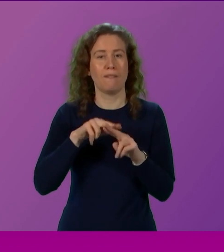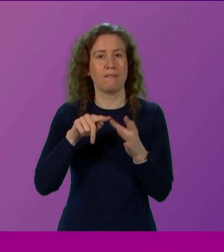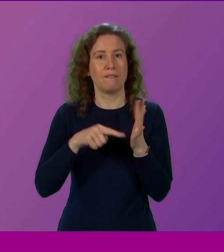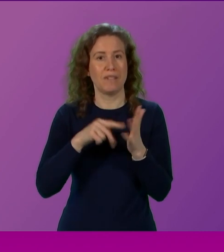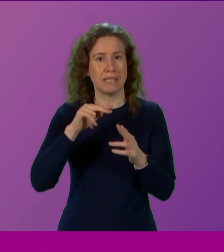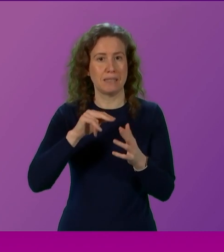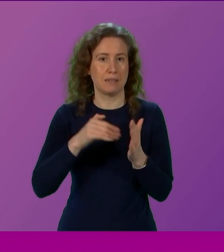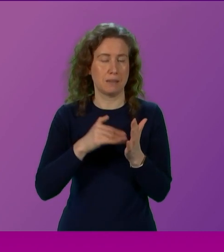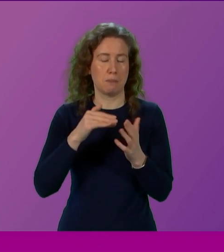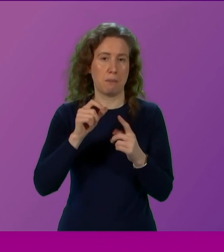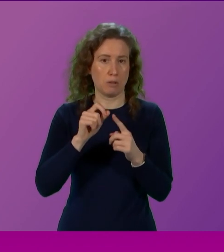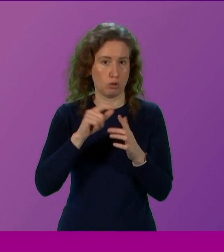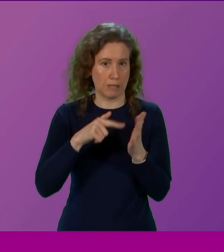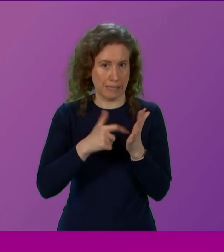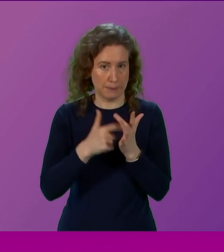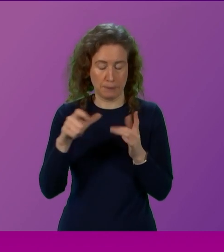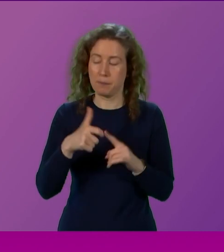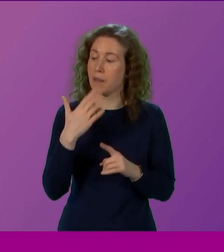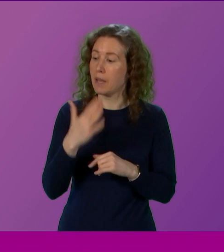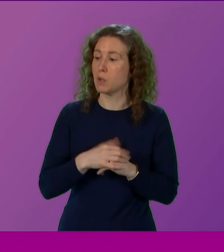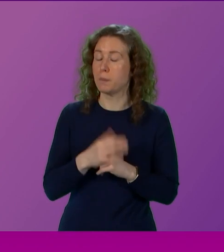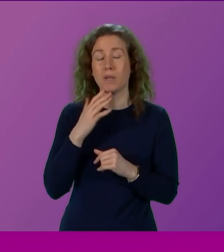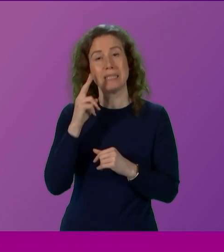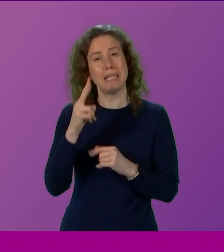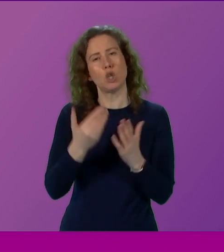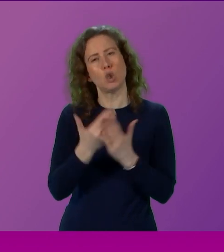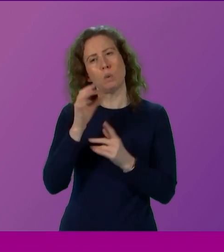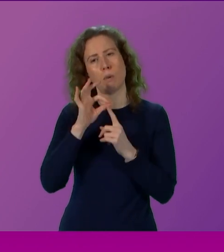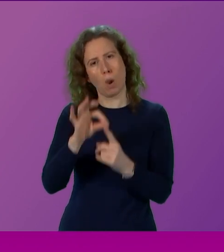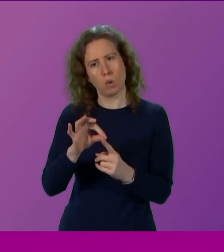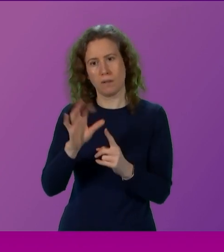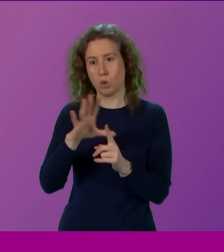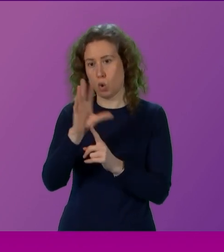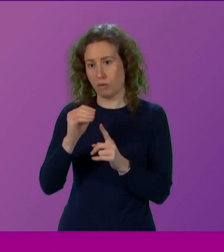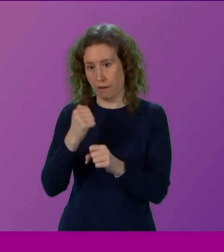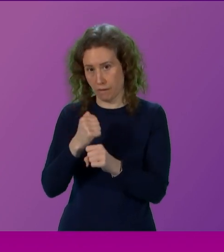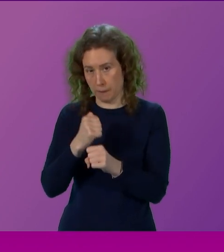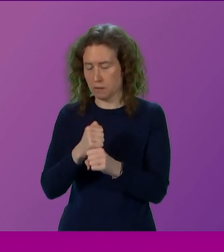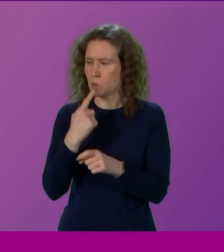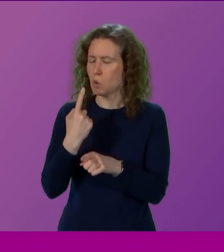Given this week’s new proposals from the Tory Government on its approach to refugees and